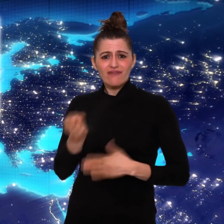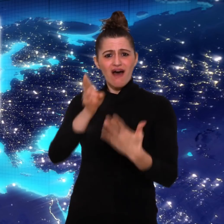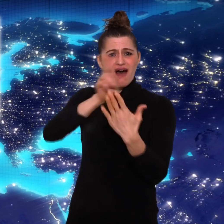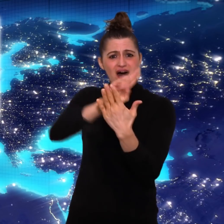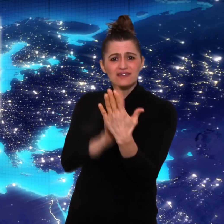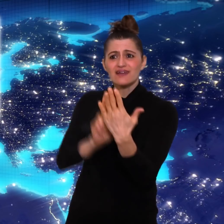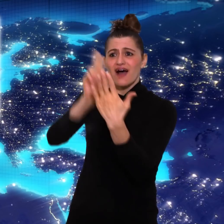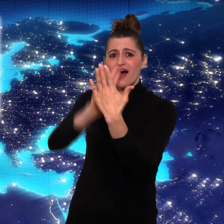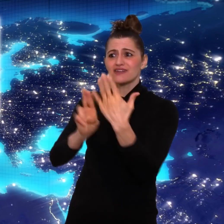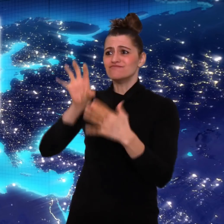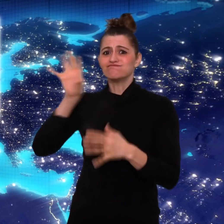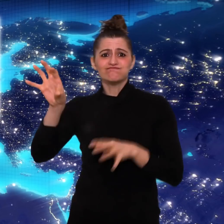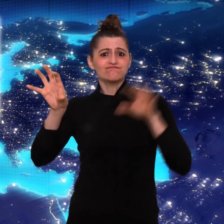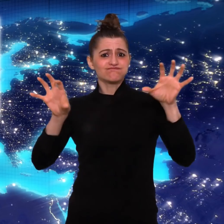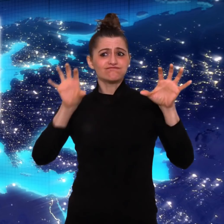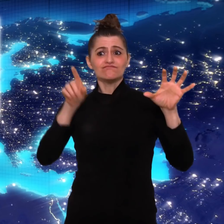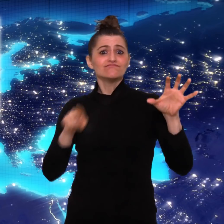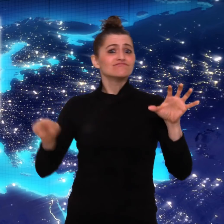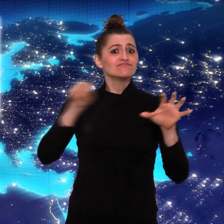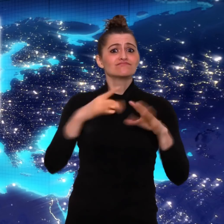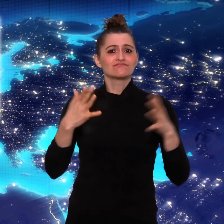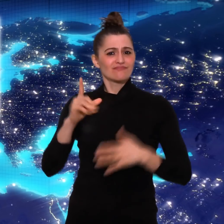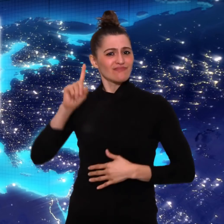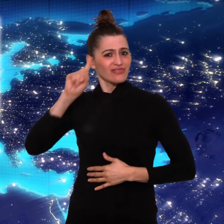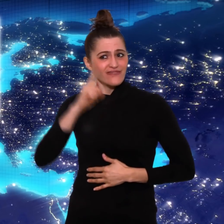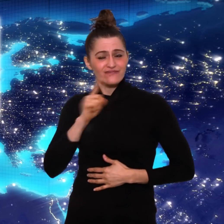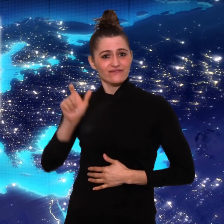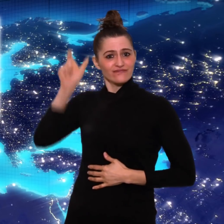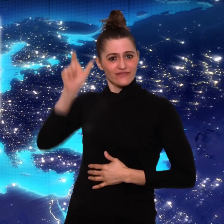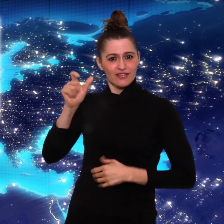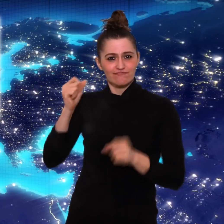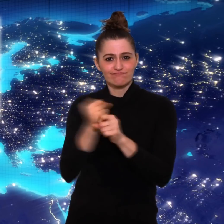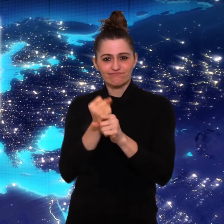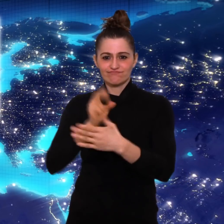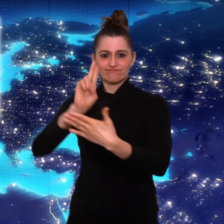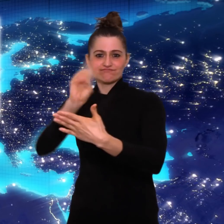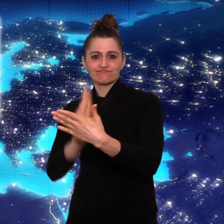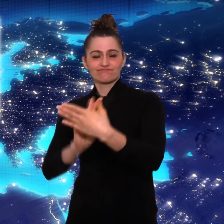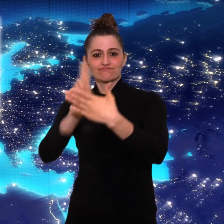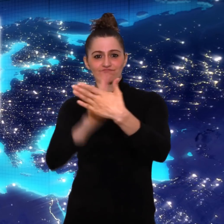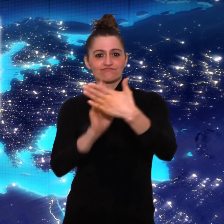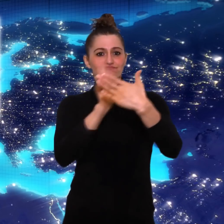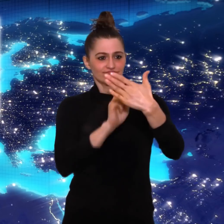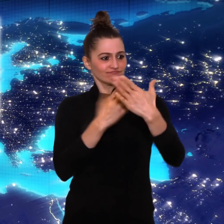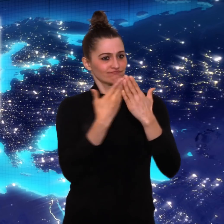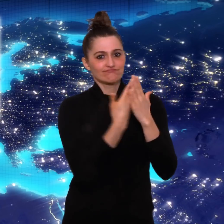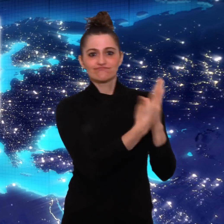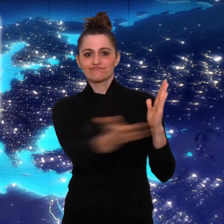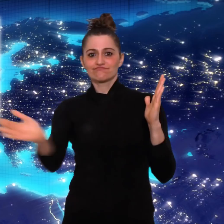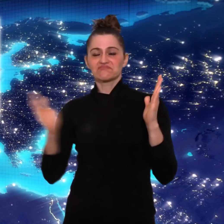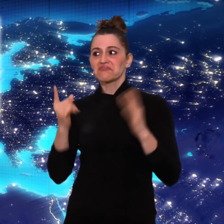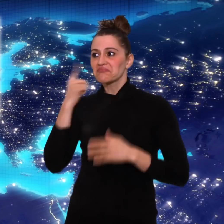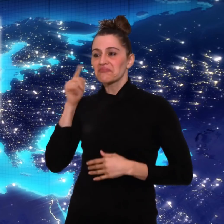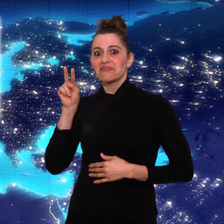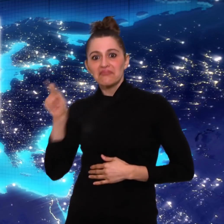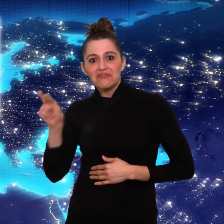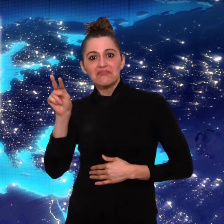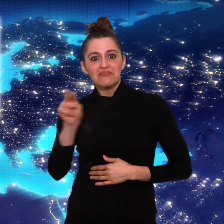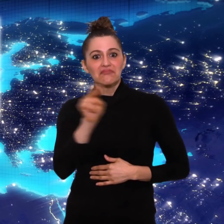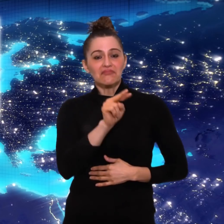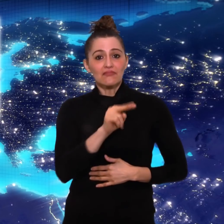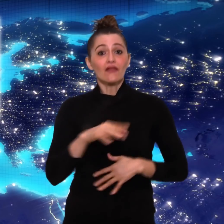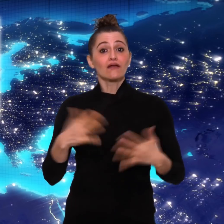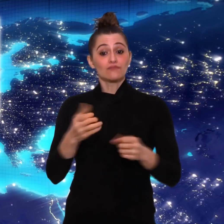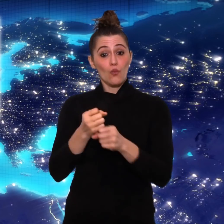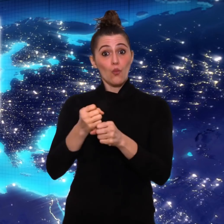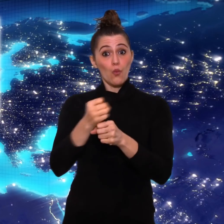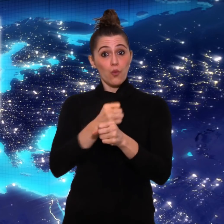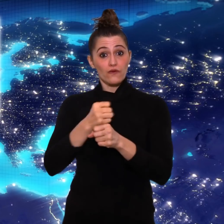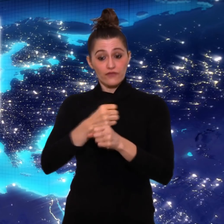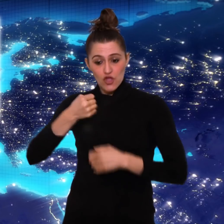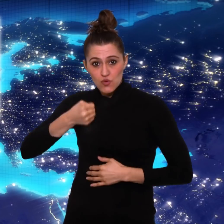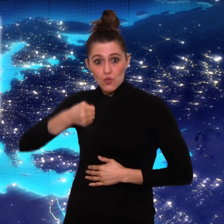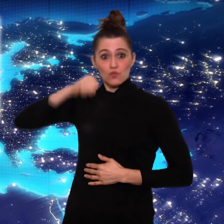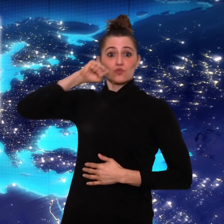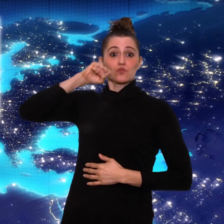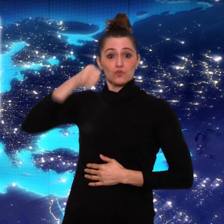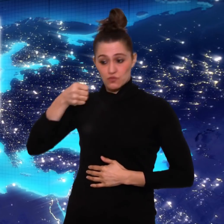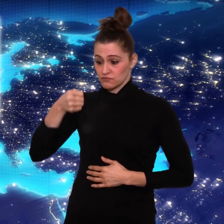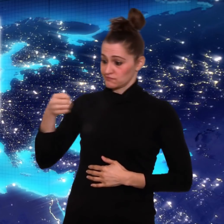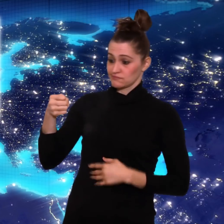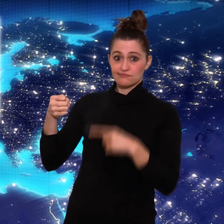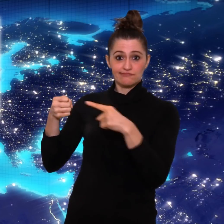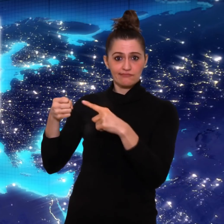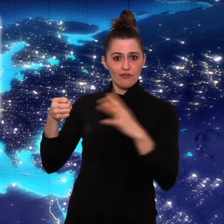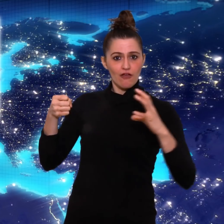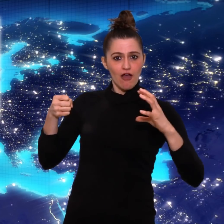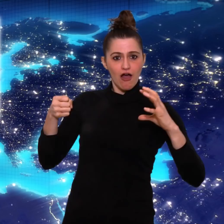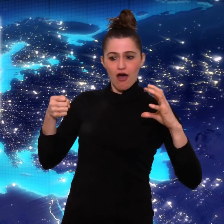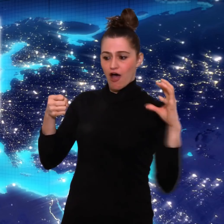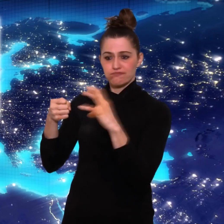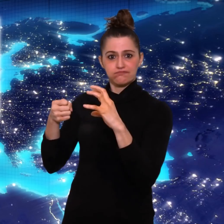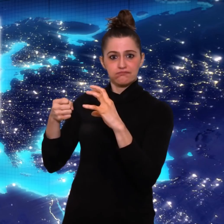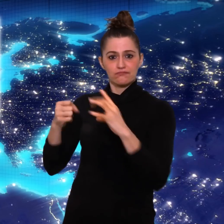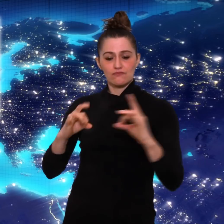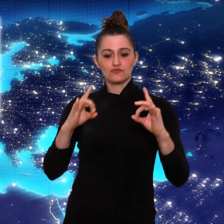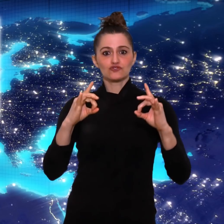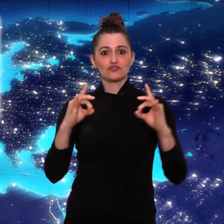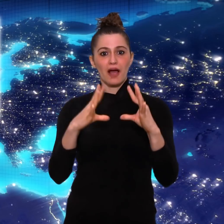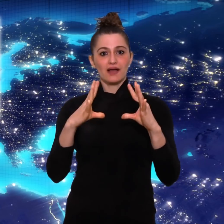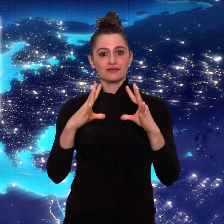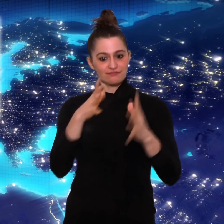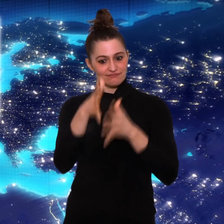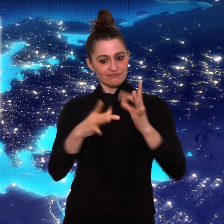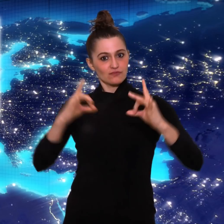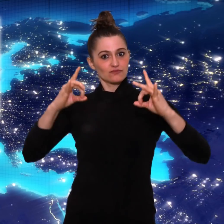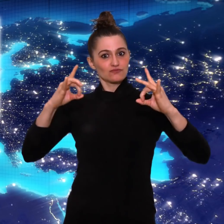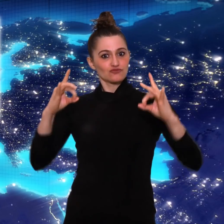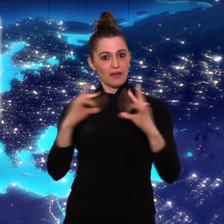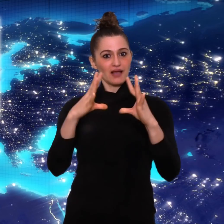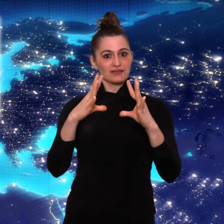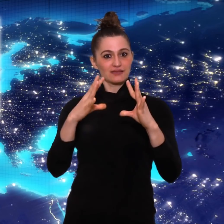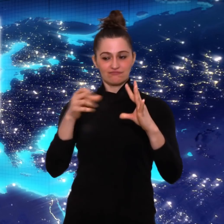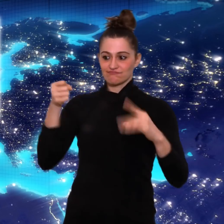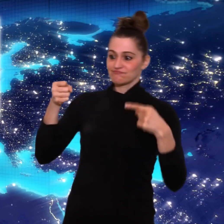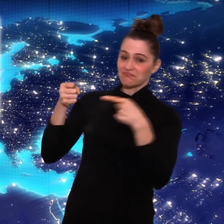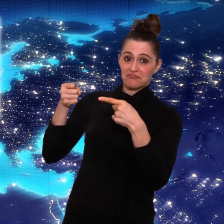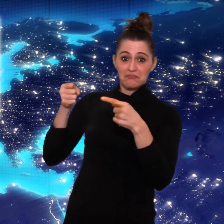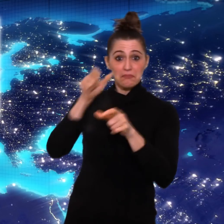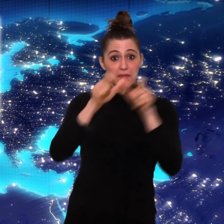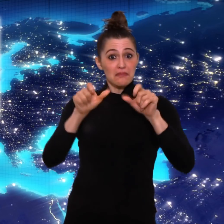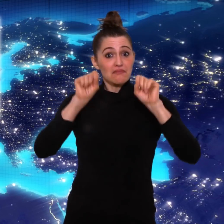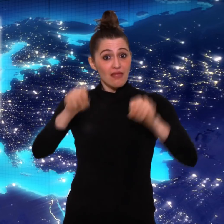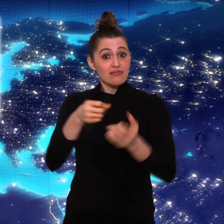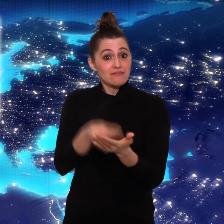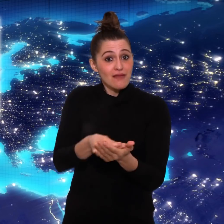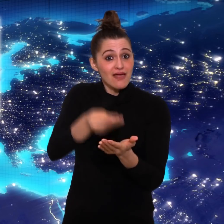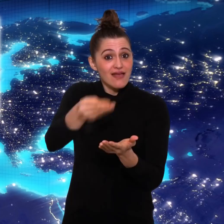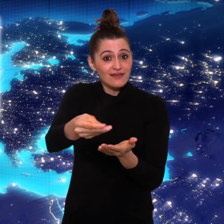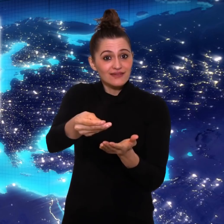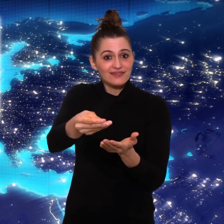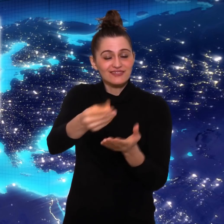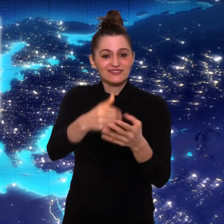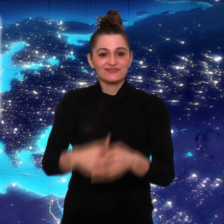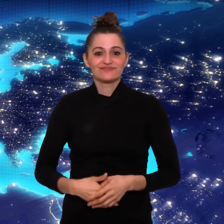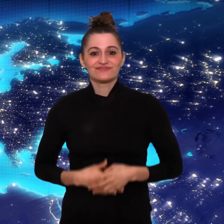cups featuring ASL “Starbucks” sign for sale.